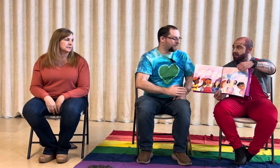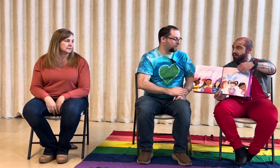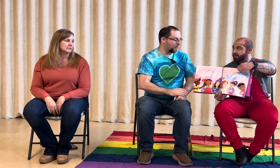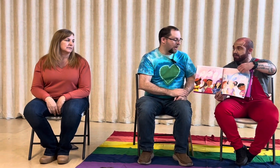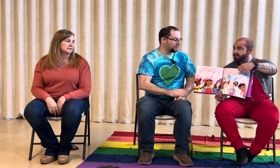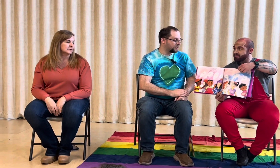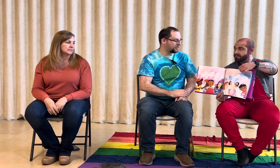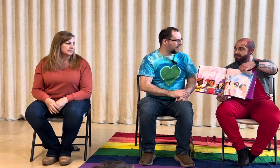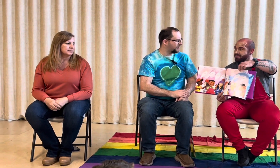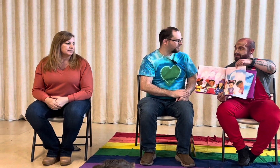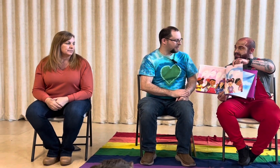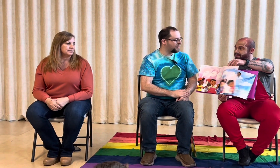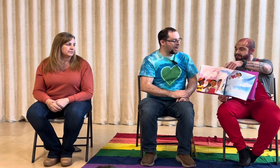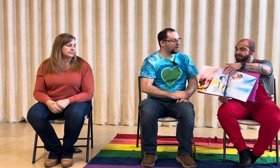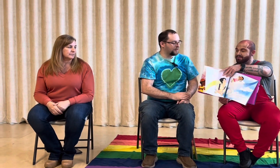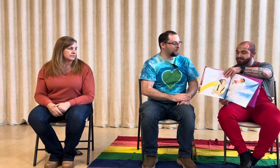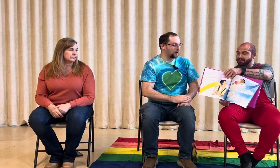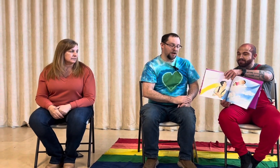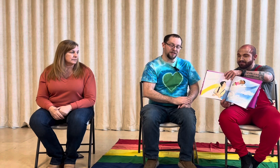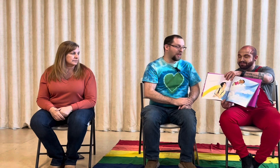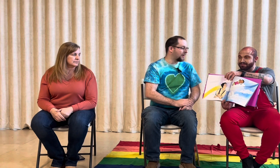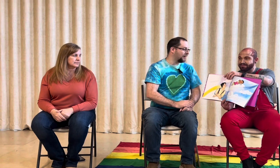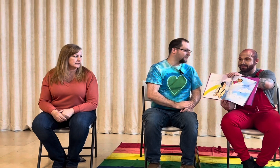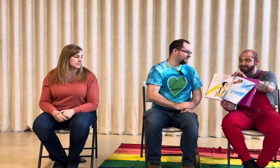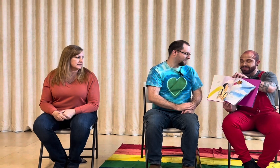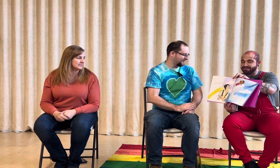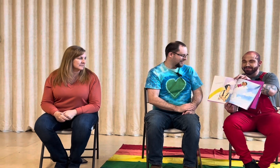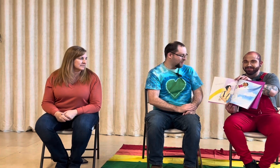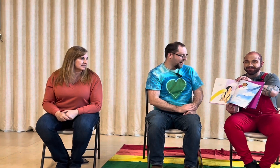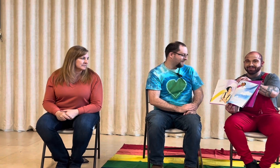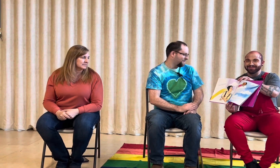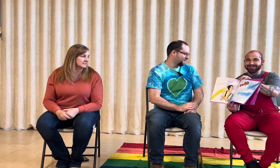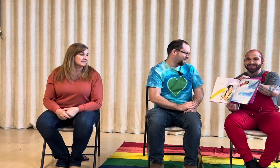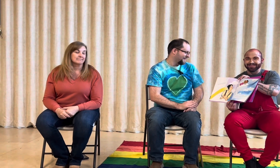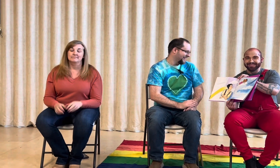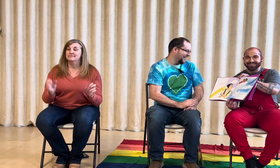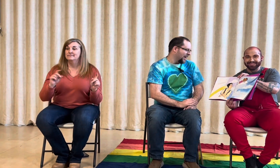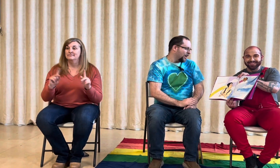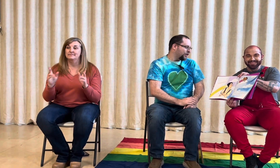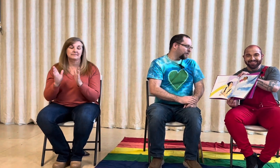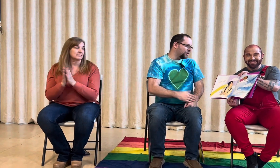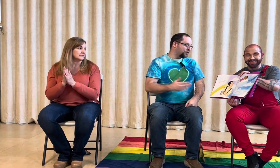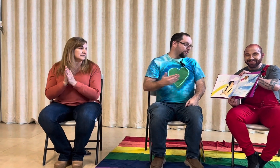different pronouns. Did I... their different pronouns. Thank you. Okay. You can choose